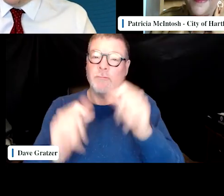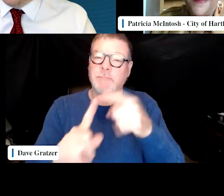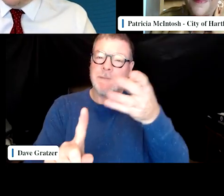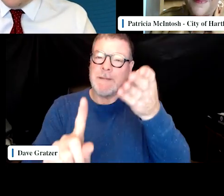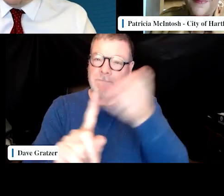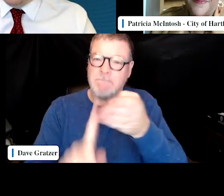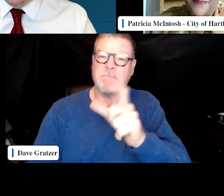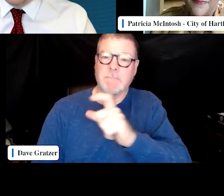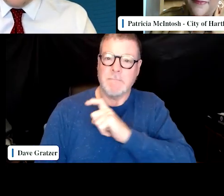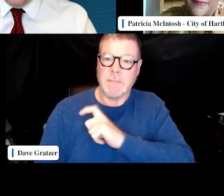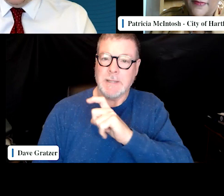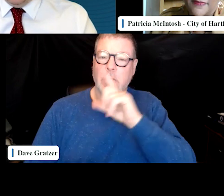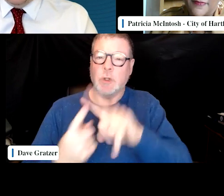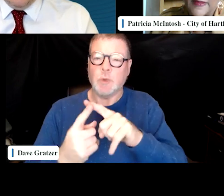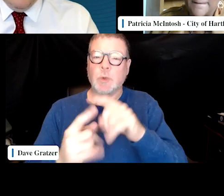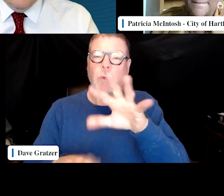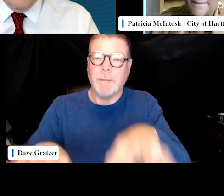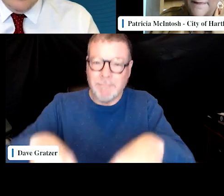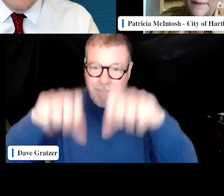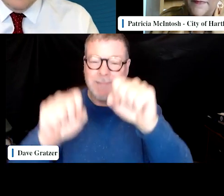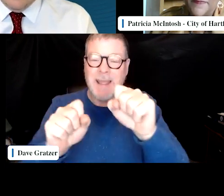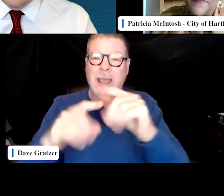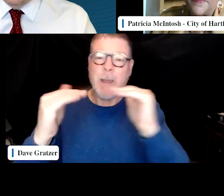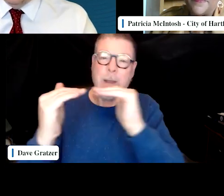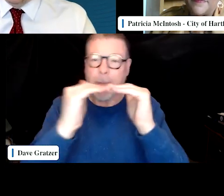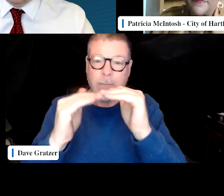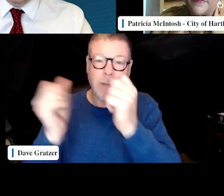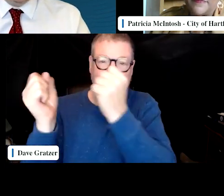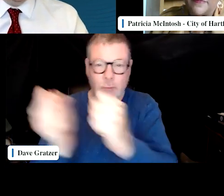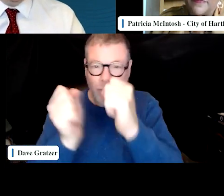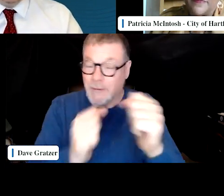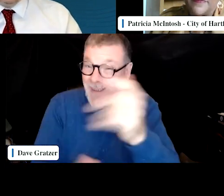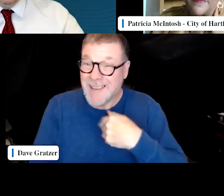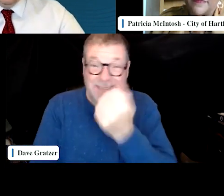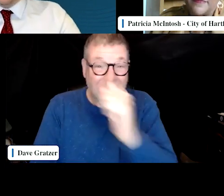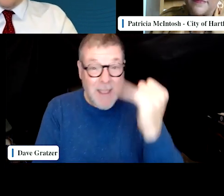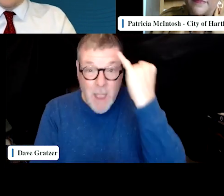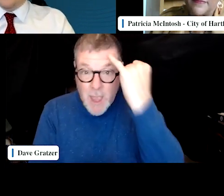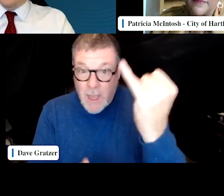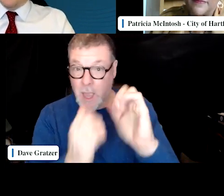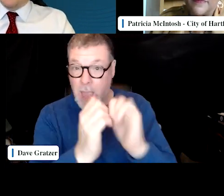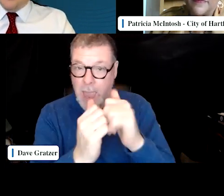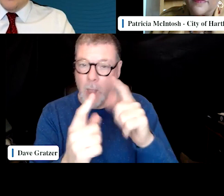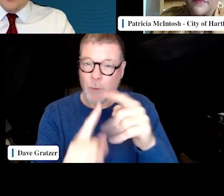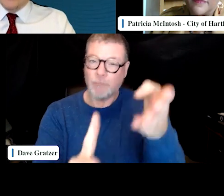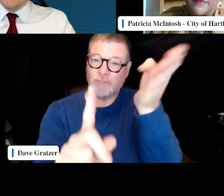to adopt peer strategies. Do have any ideas or suggestions how to sway the naysayers?